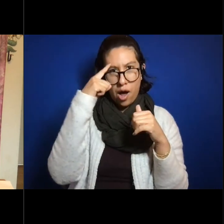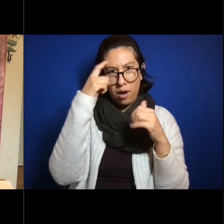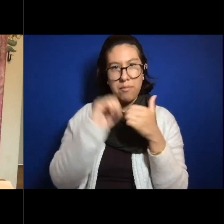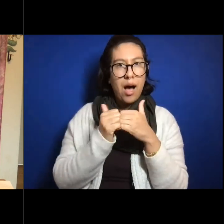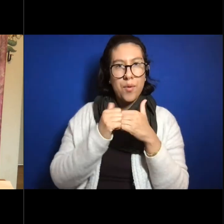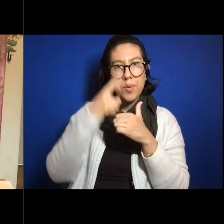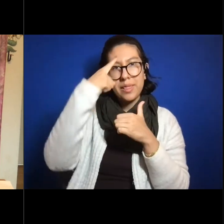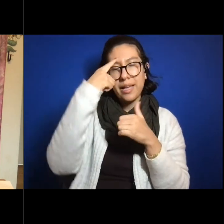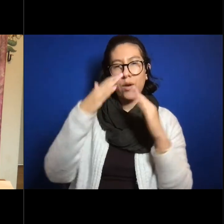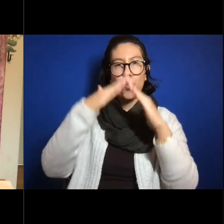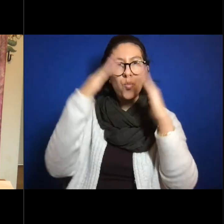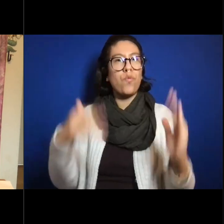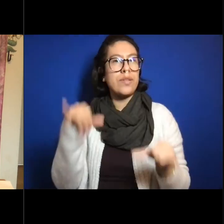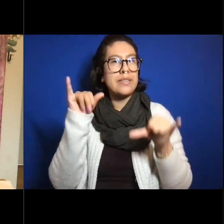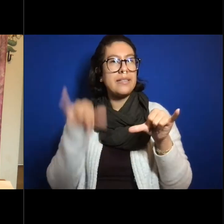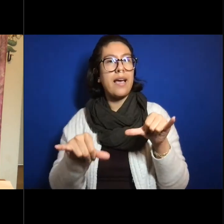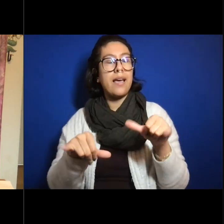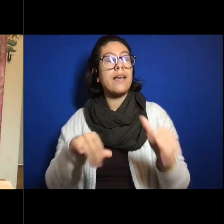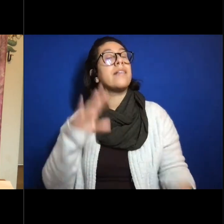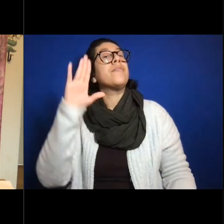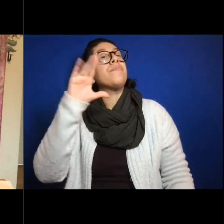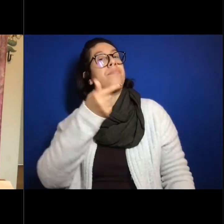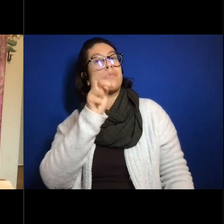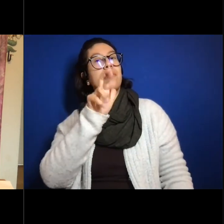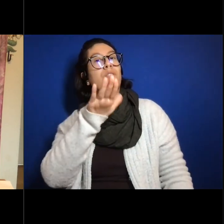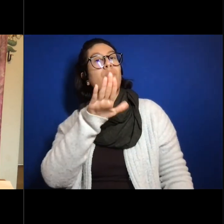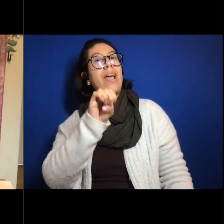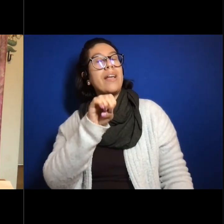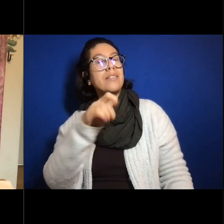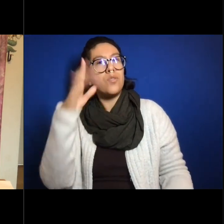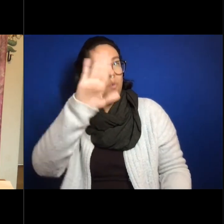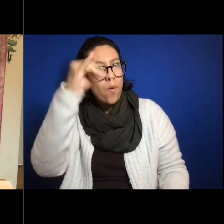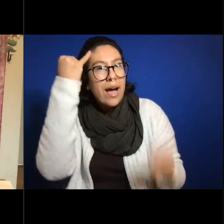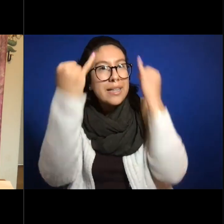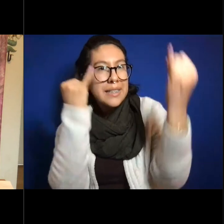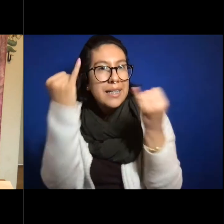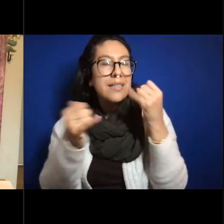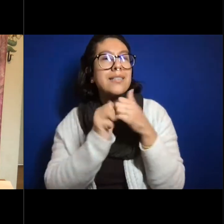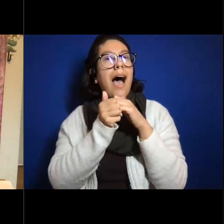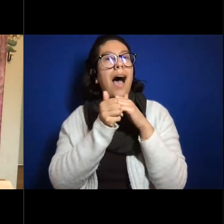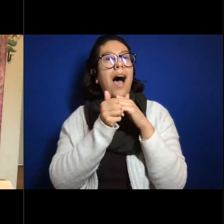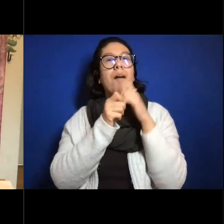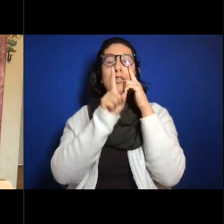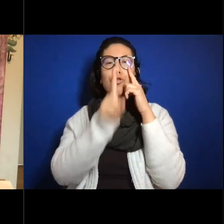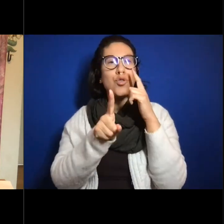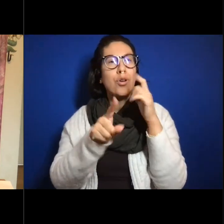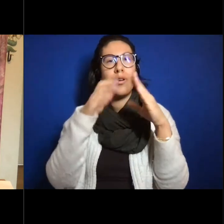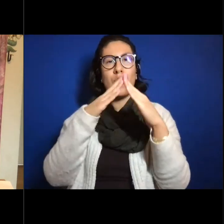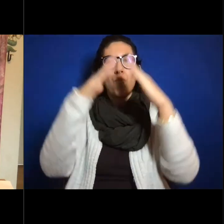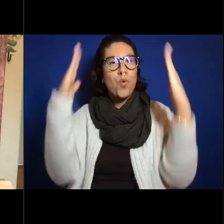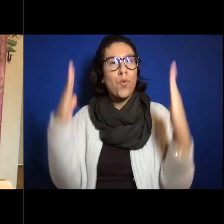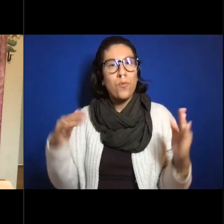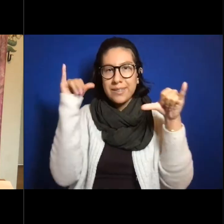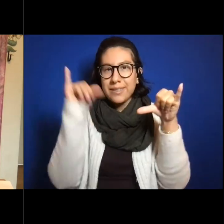[Grace] Okay, so this is Grace from the chat box. What are your ideas? How can we keep that roof from falling off? What modification can we make?